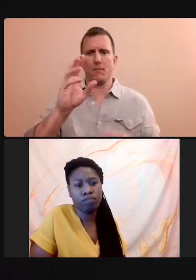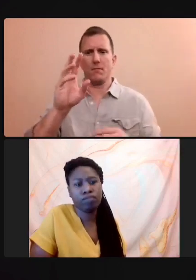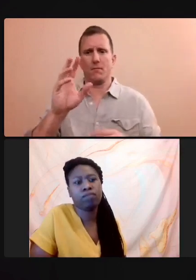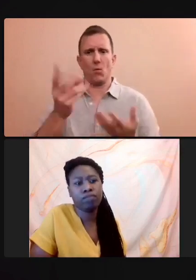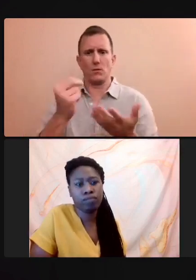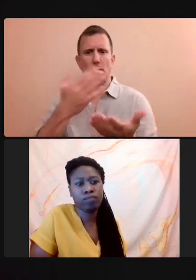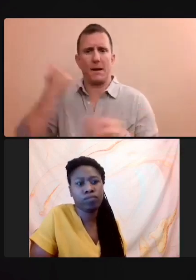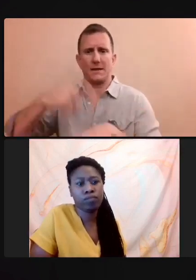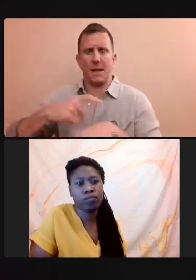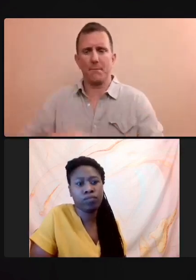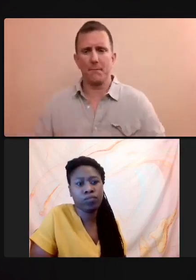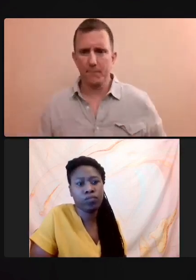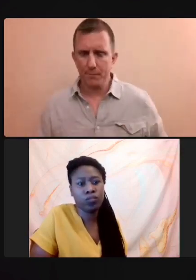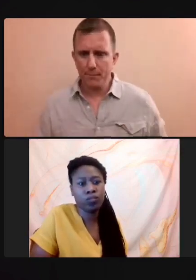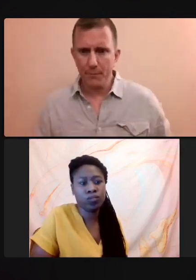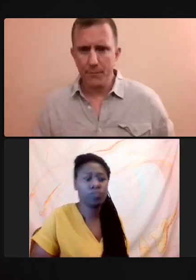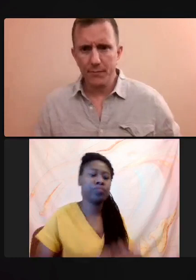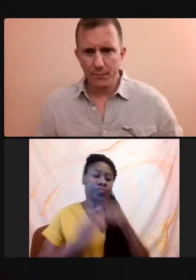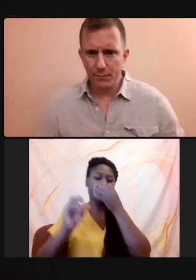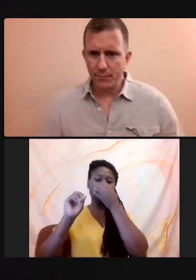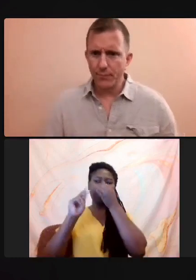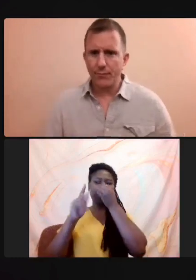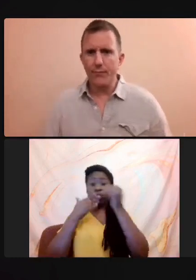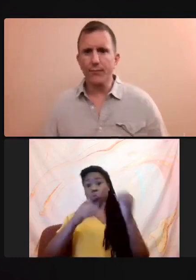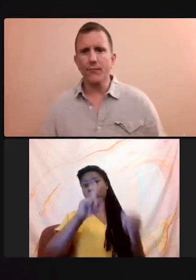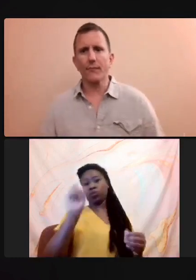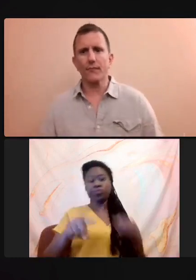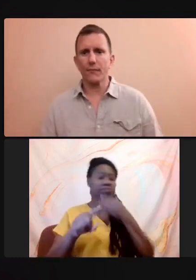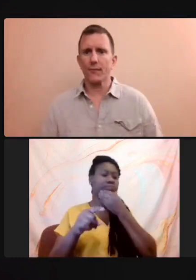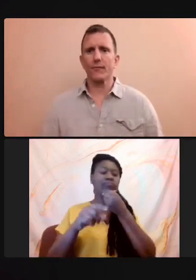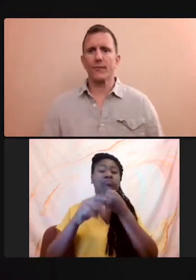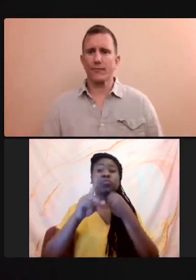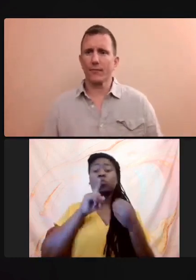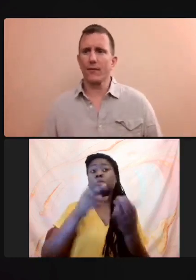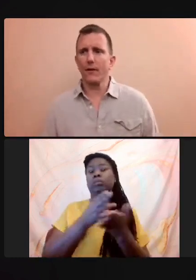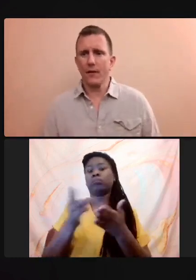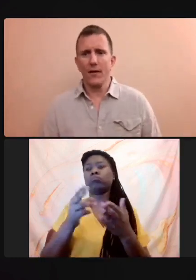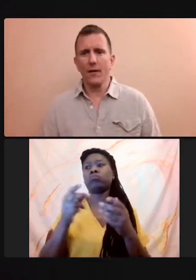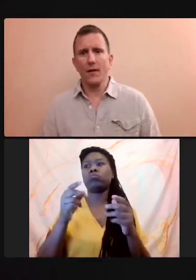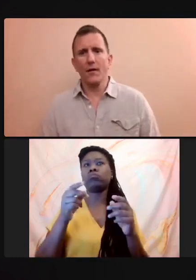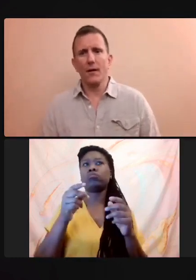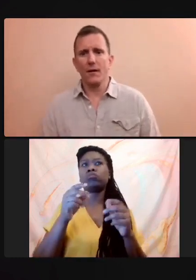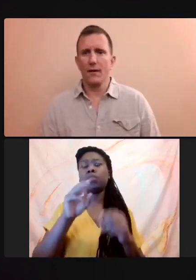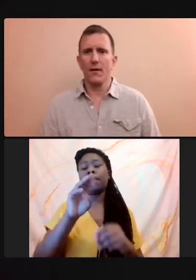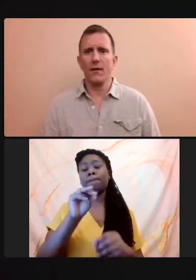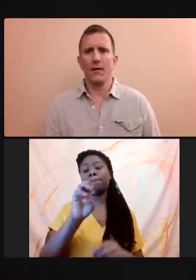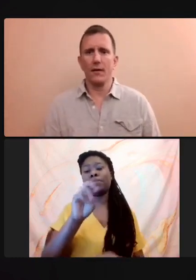some more things that folks have posted there. Somebody is asking, what's the difference between mentoring and coaching